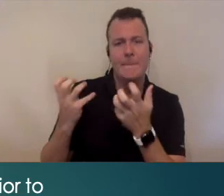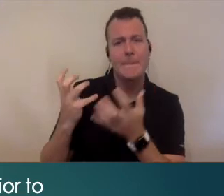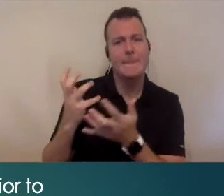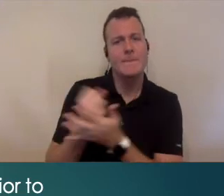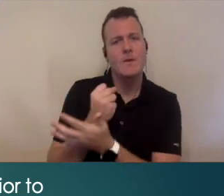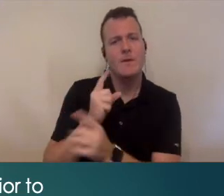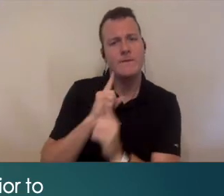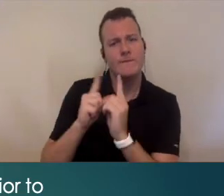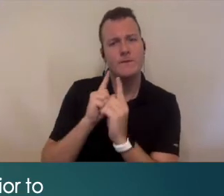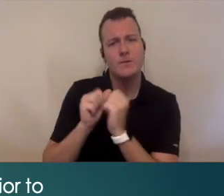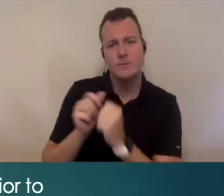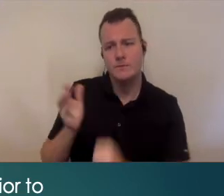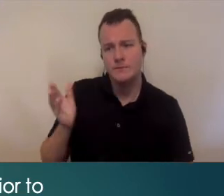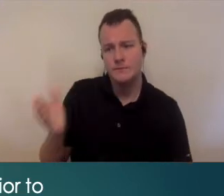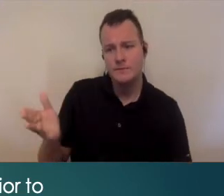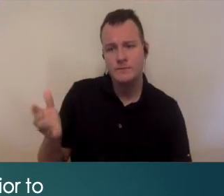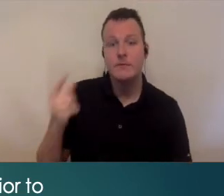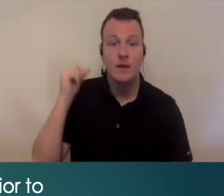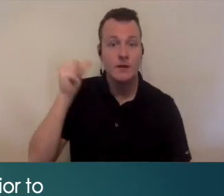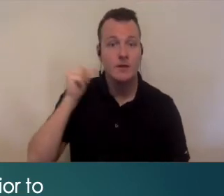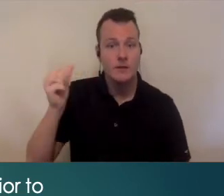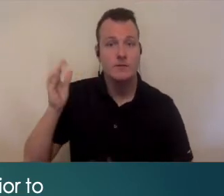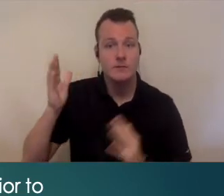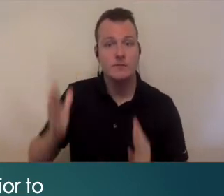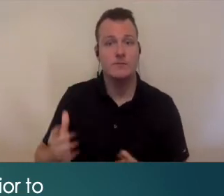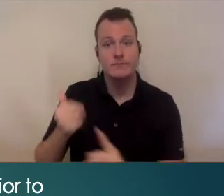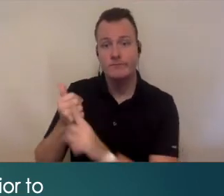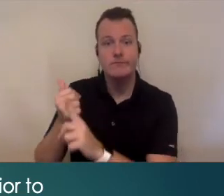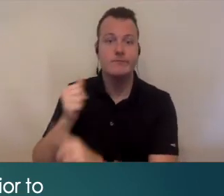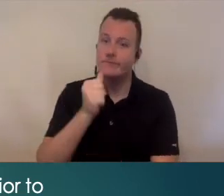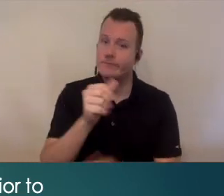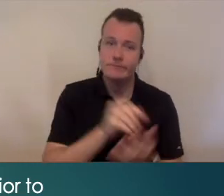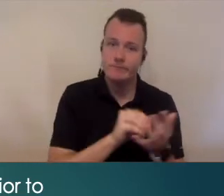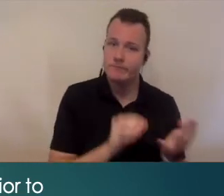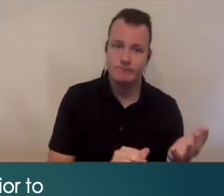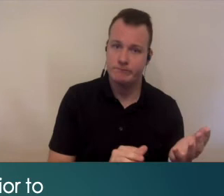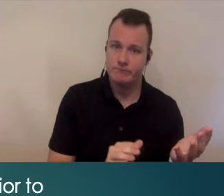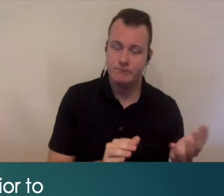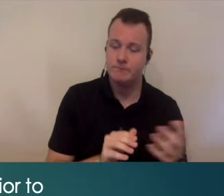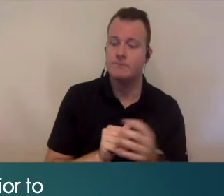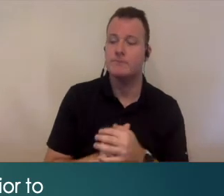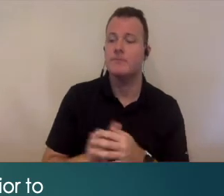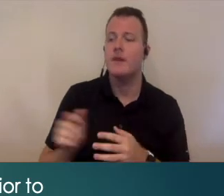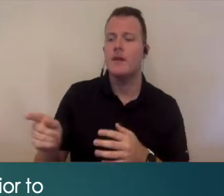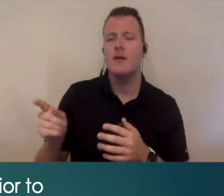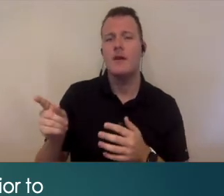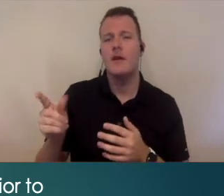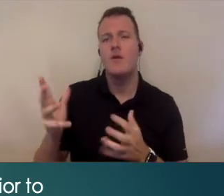this applicant. And this was an audiologist, not of student. I wanted to